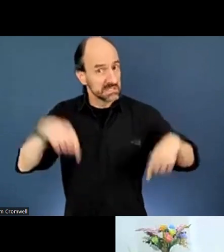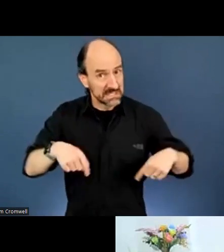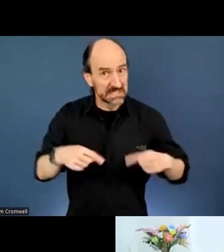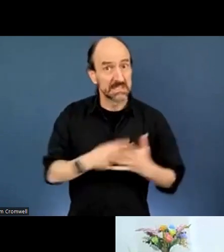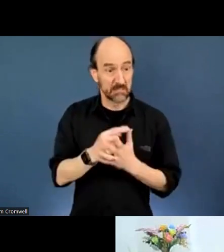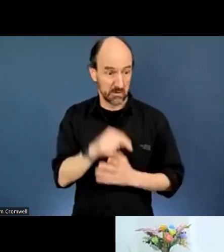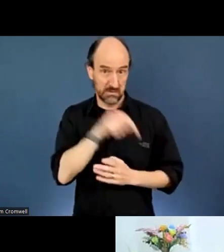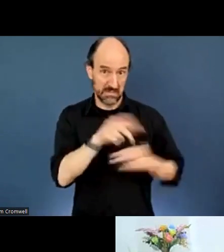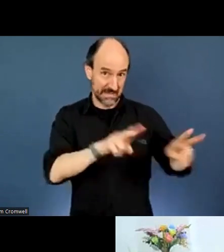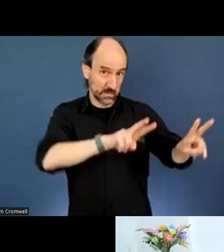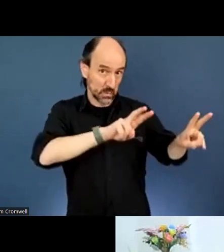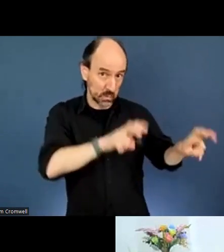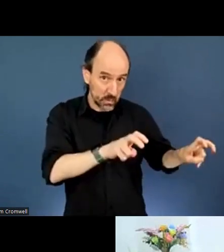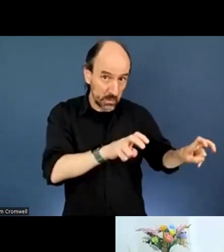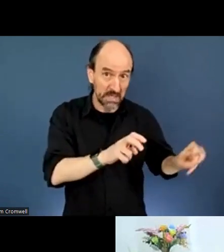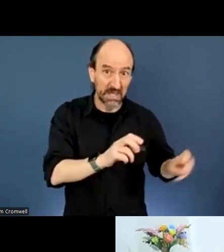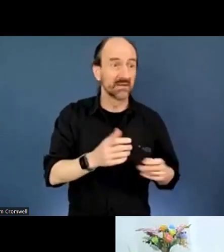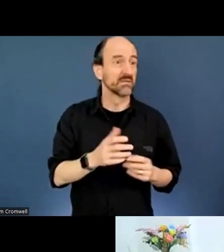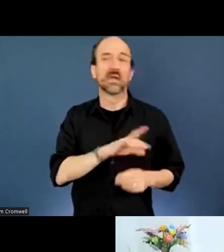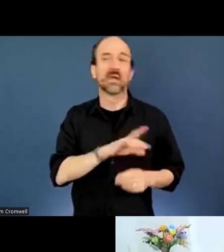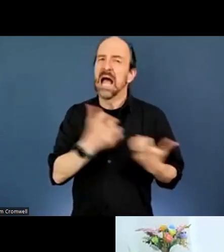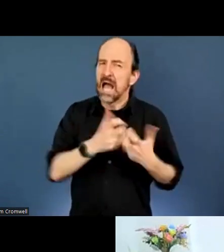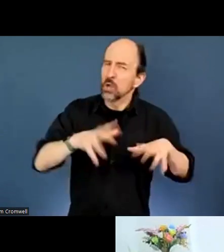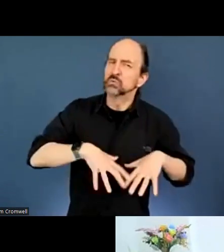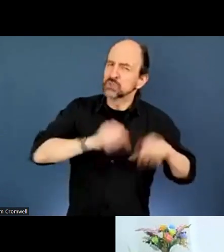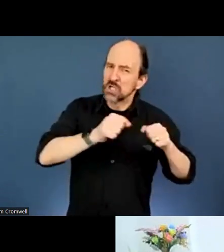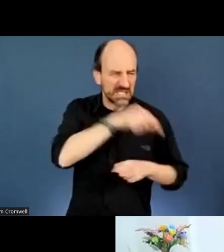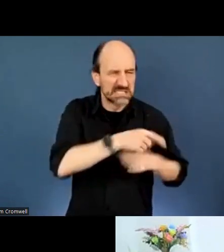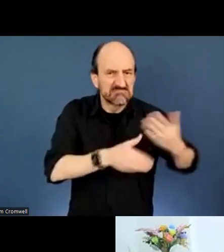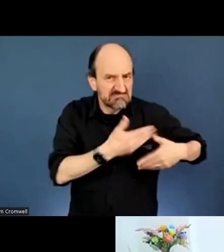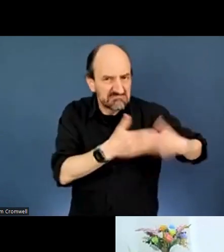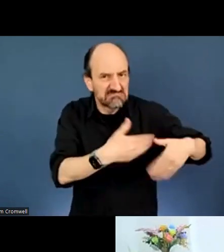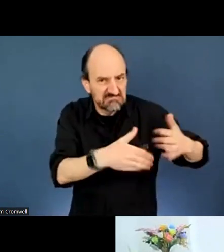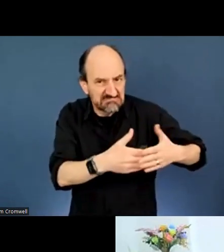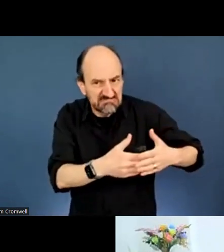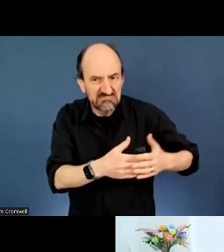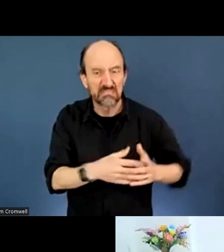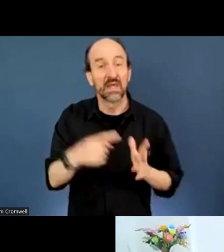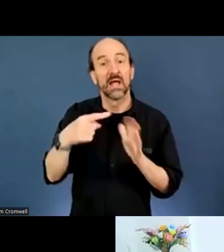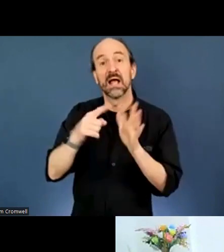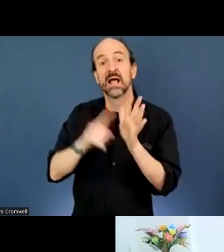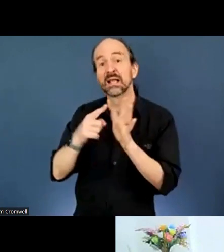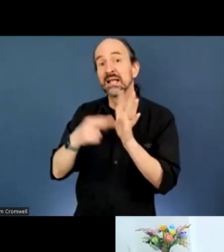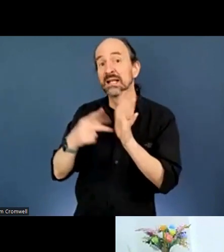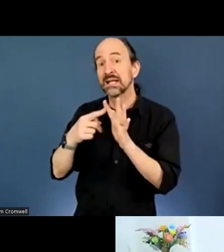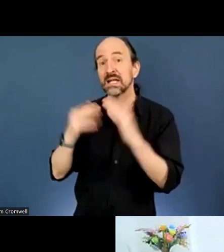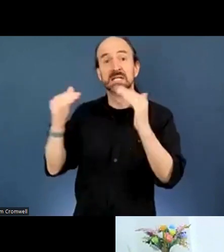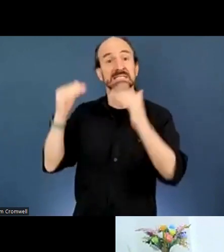and how you might get started. Elene is the senior director of research and advocacy at